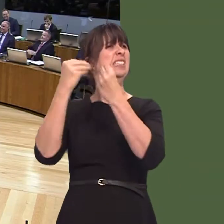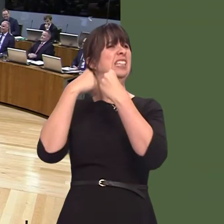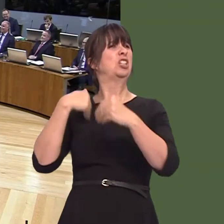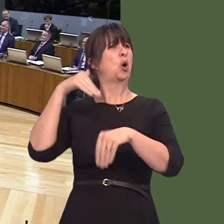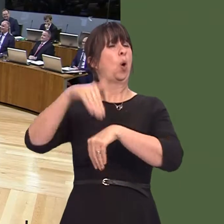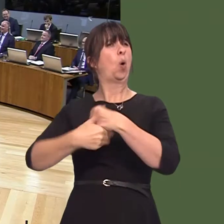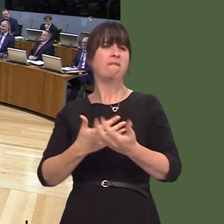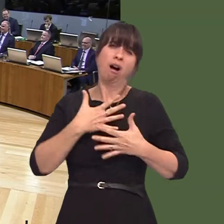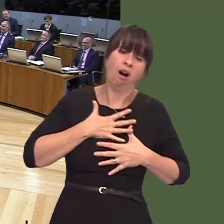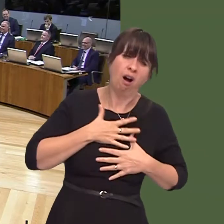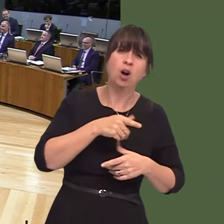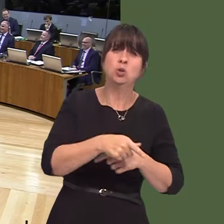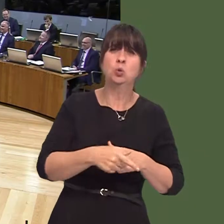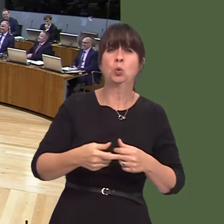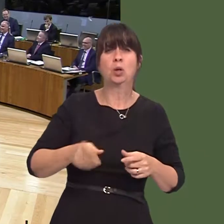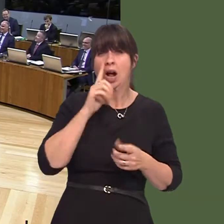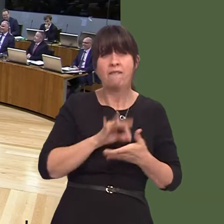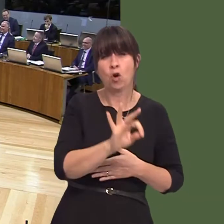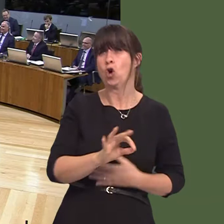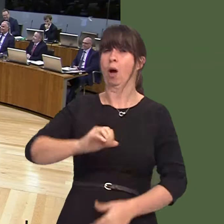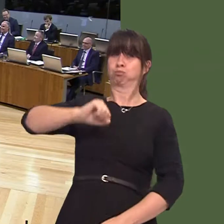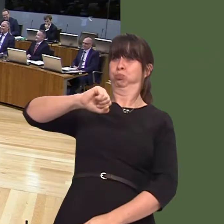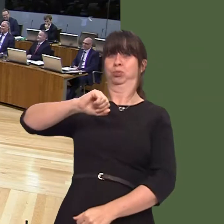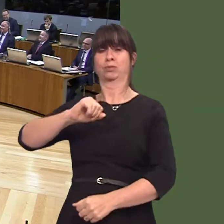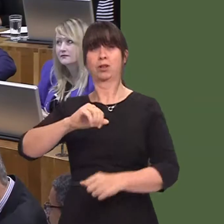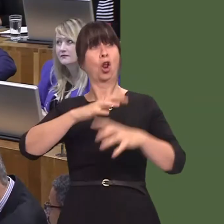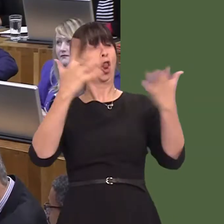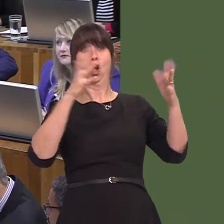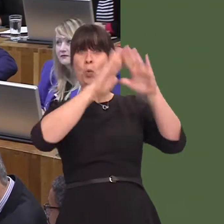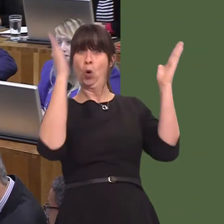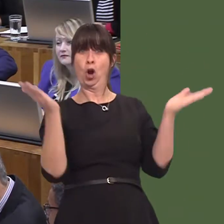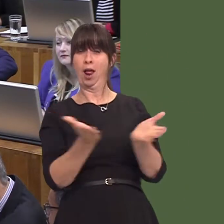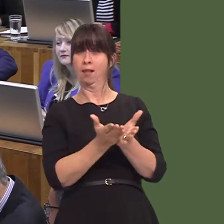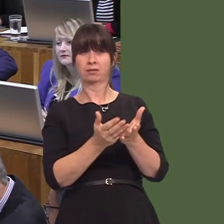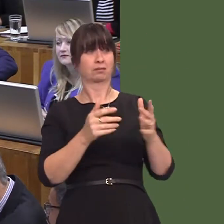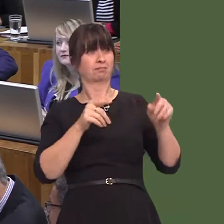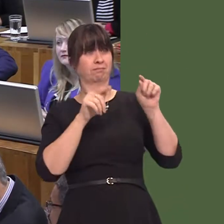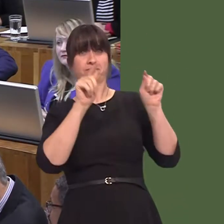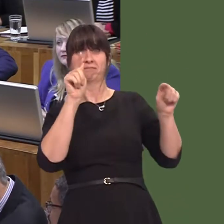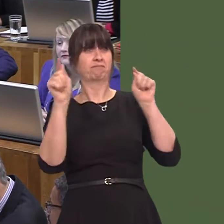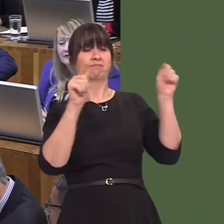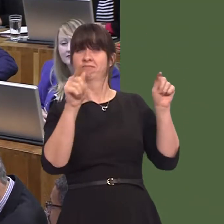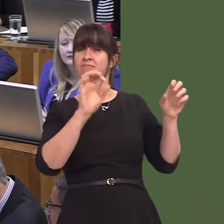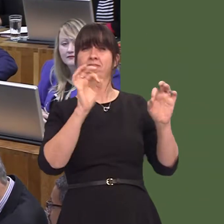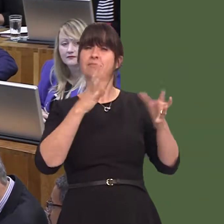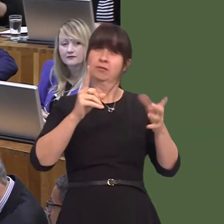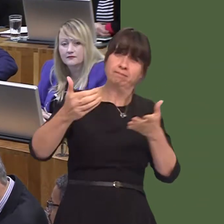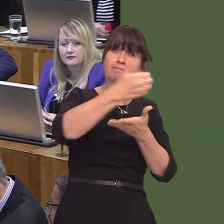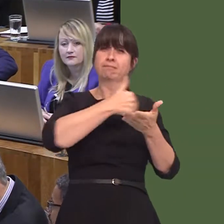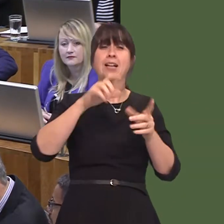We know that tourism taxes exist in many countries in the world. It makes no difference at all to demand, but what it does is generate money for tourism